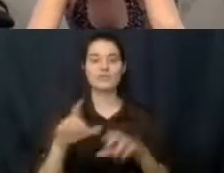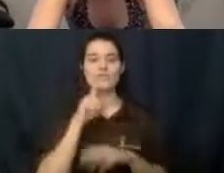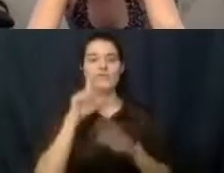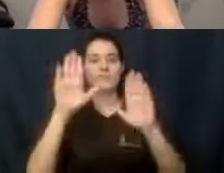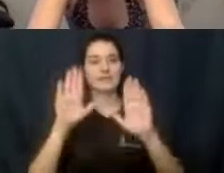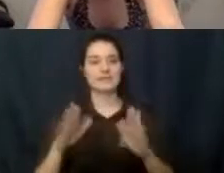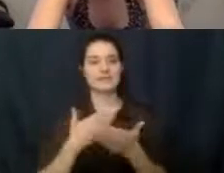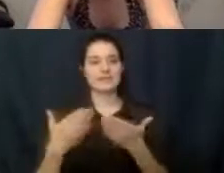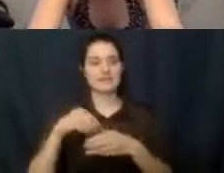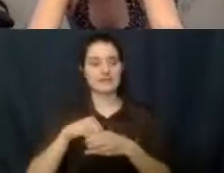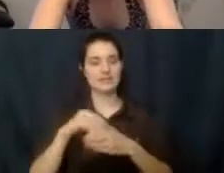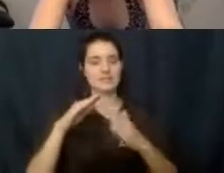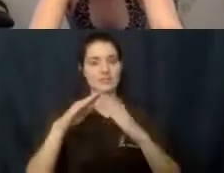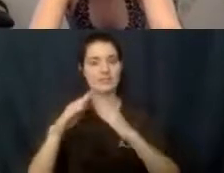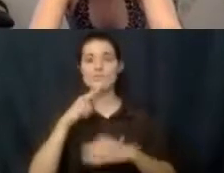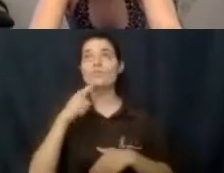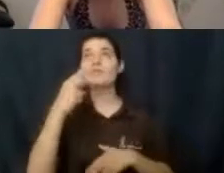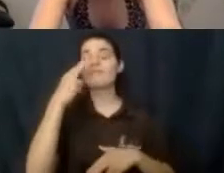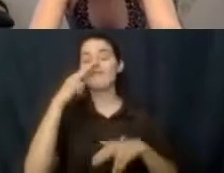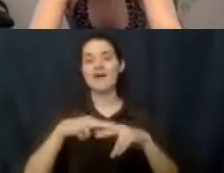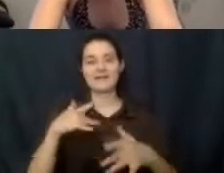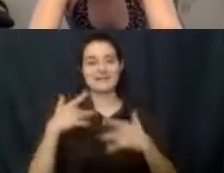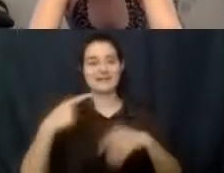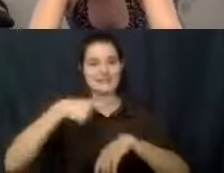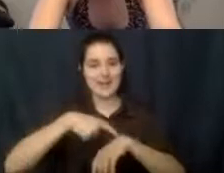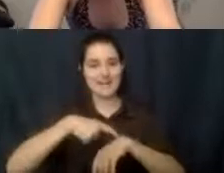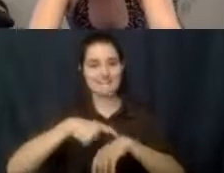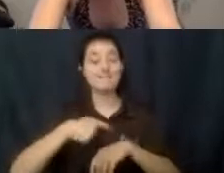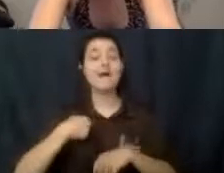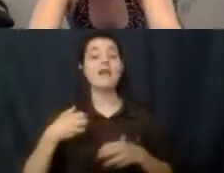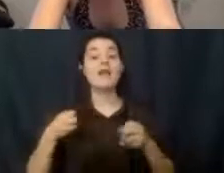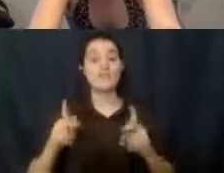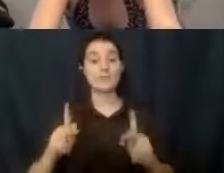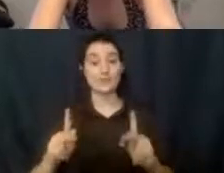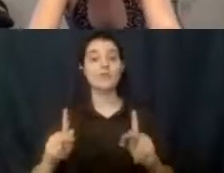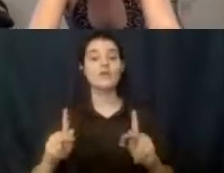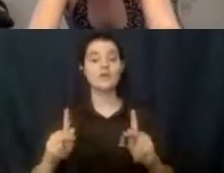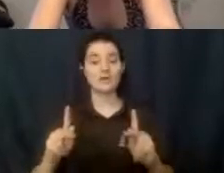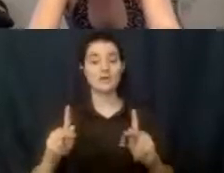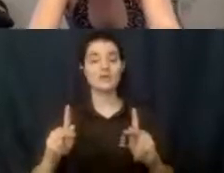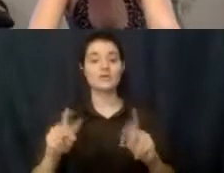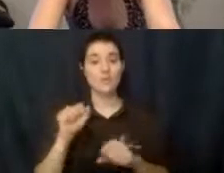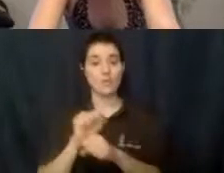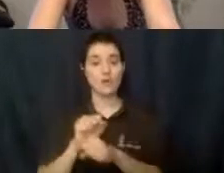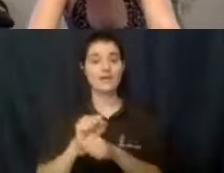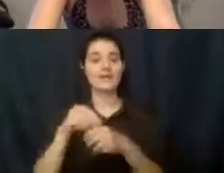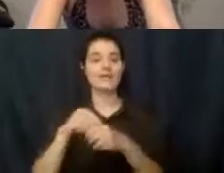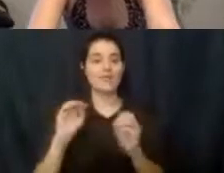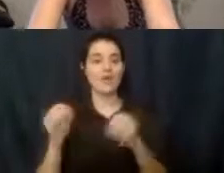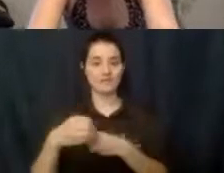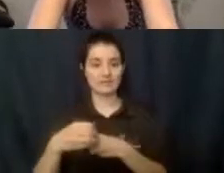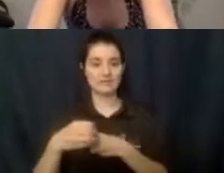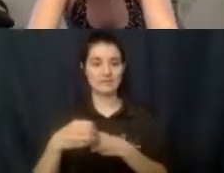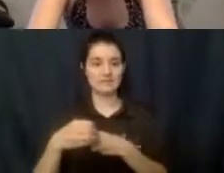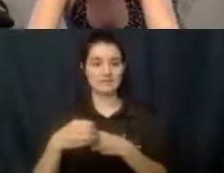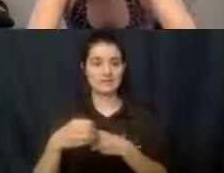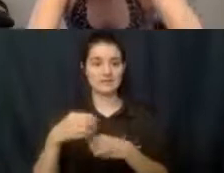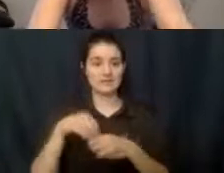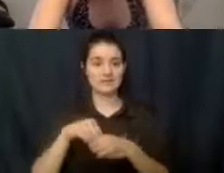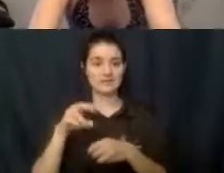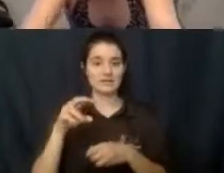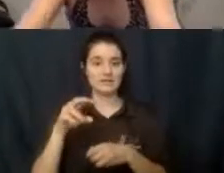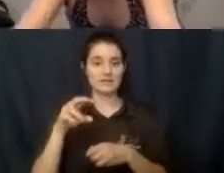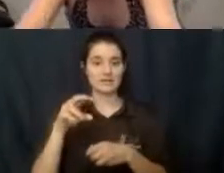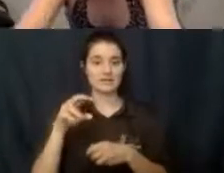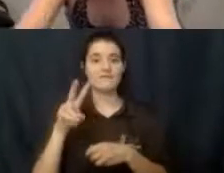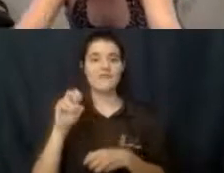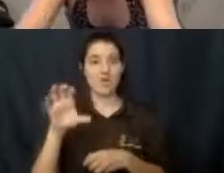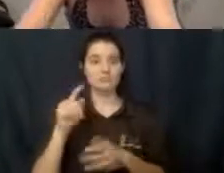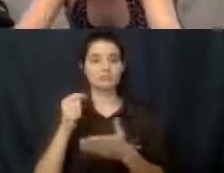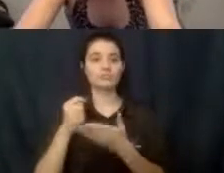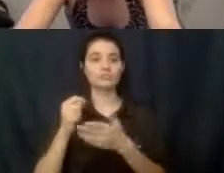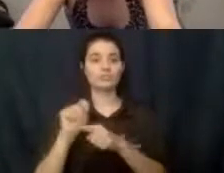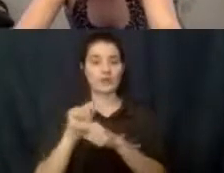There are wonderful and fun things in the community. It is an exciting time and opportunity for the team in our